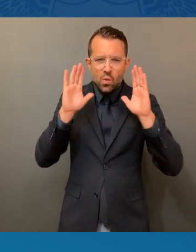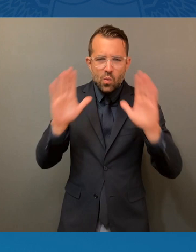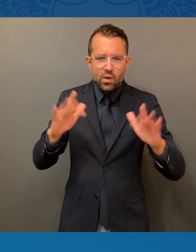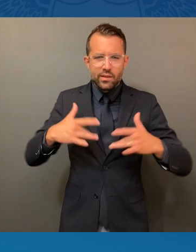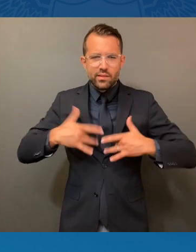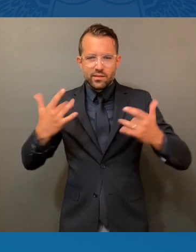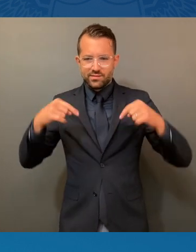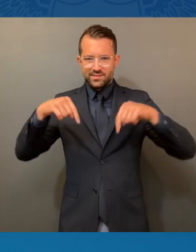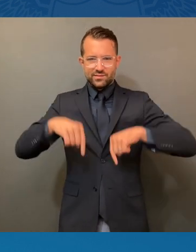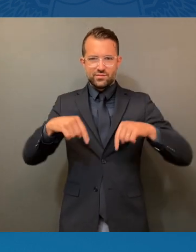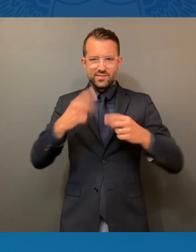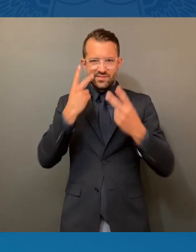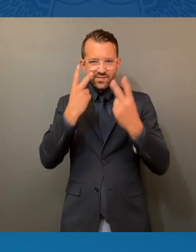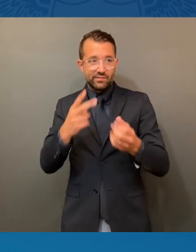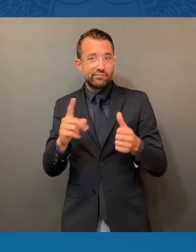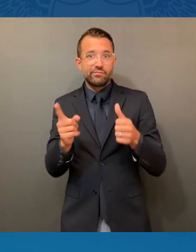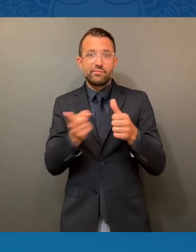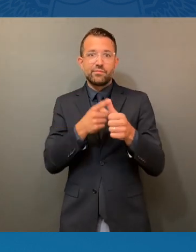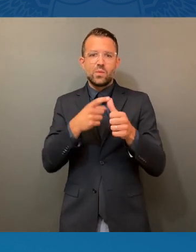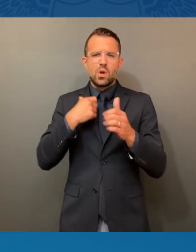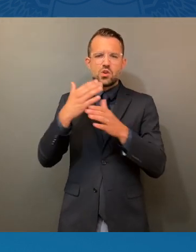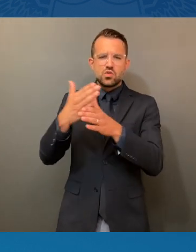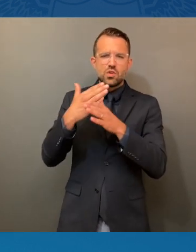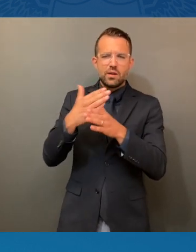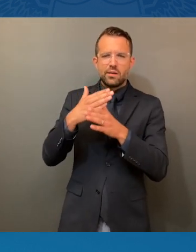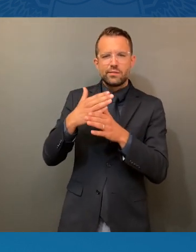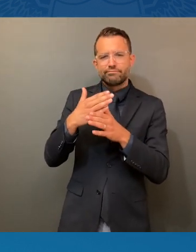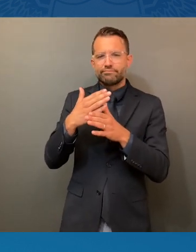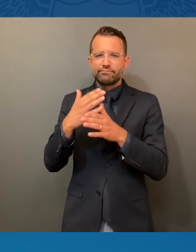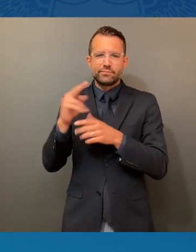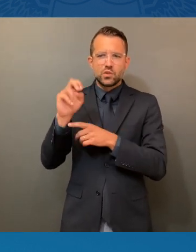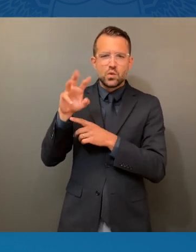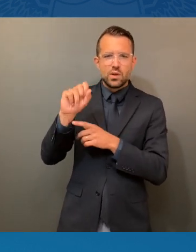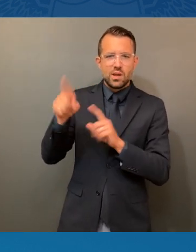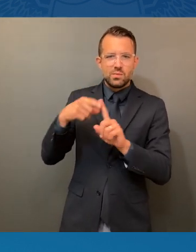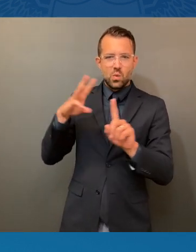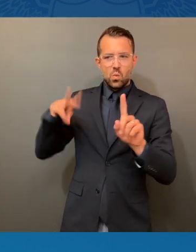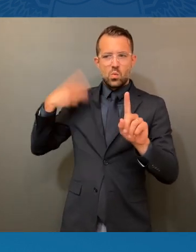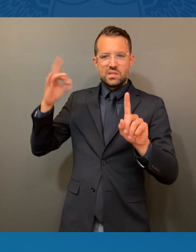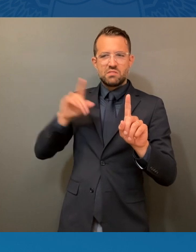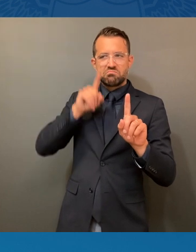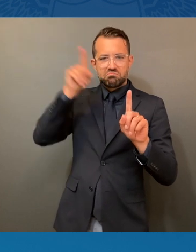about the news from Washington, D.C. This morning, as everyone knows, the House of Representatives